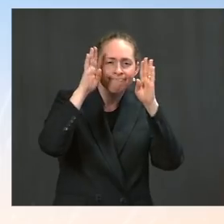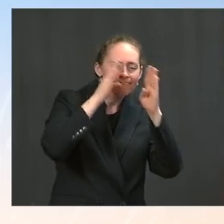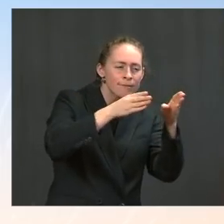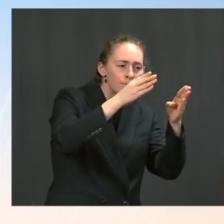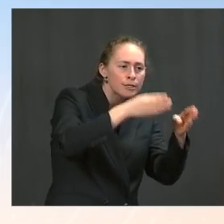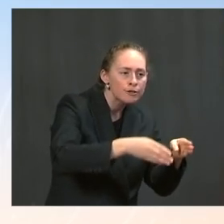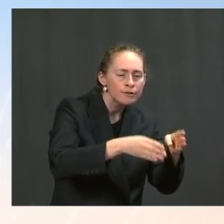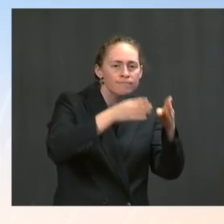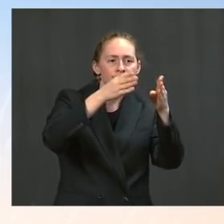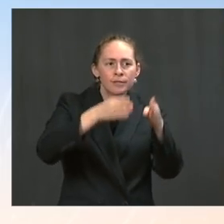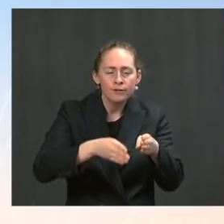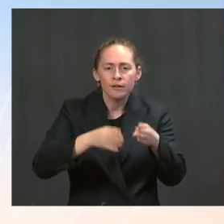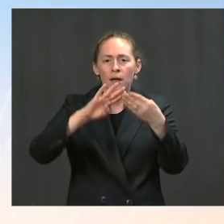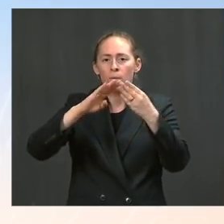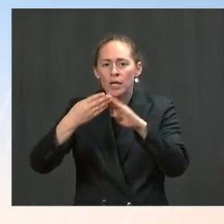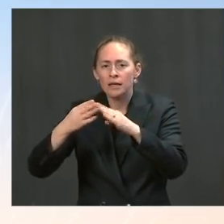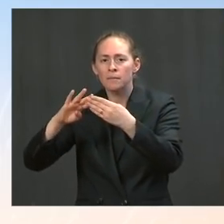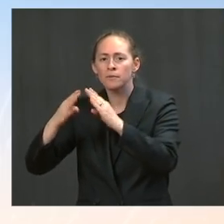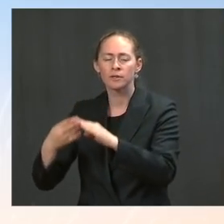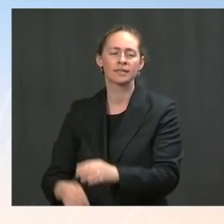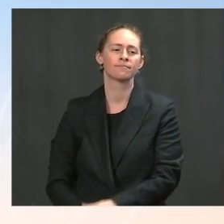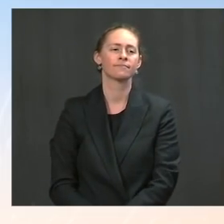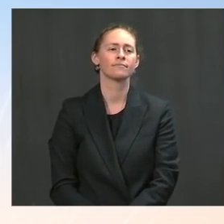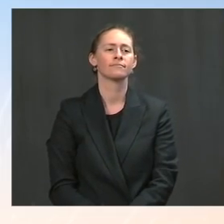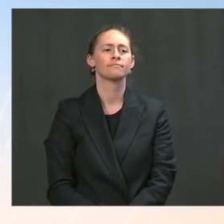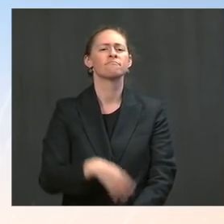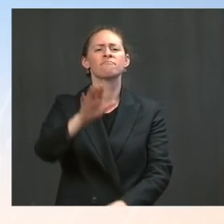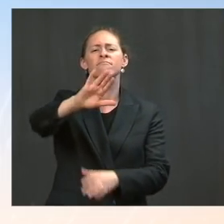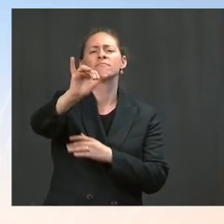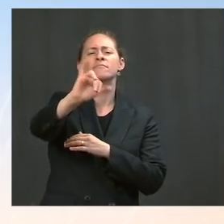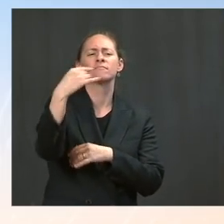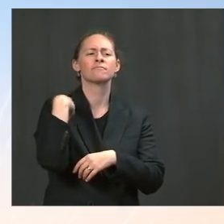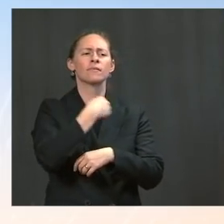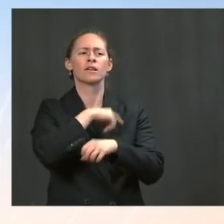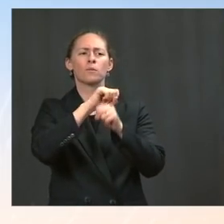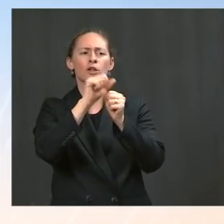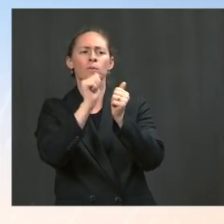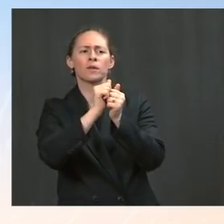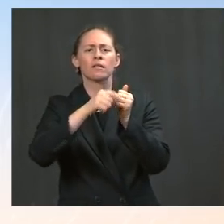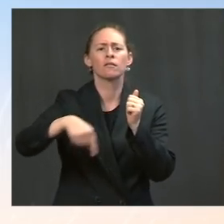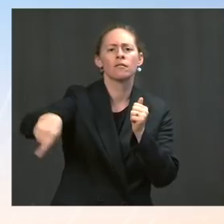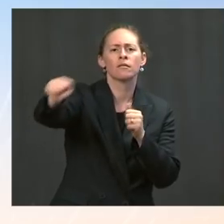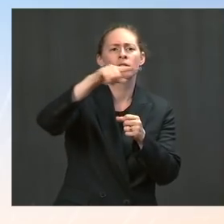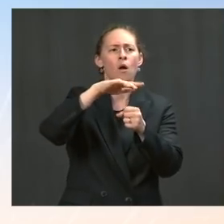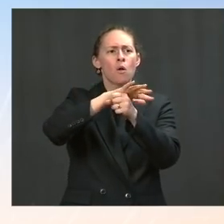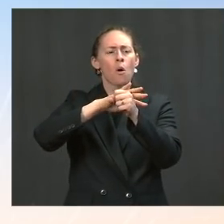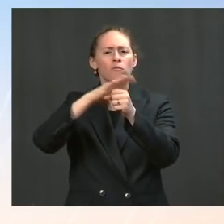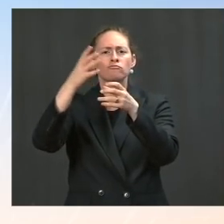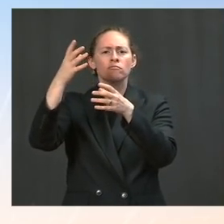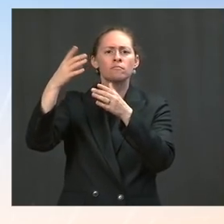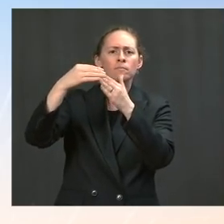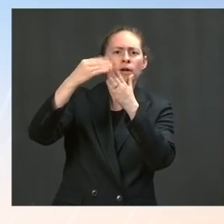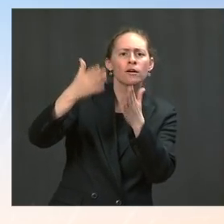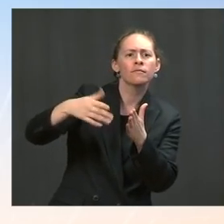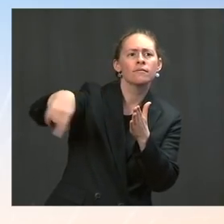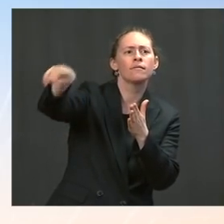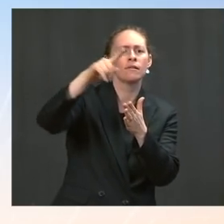We're also working with a range of trusted part- -- partners, locally, you may -- people may not have heard of -- those are also very important trusted voices -- but also groups